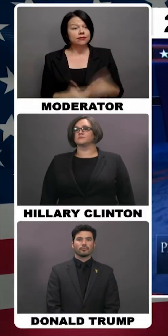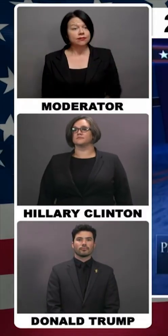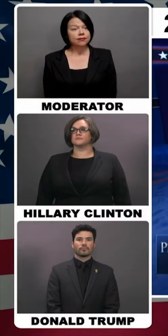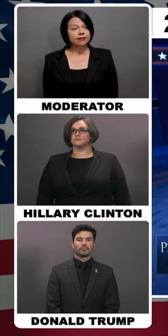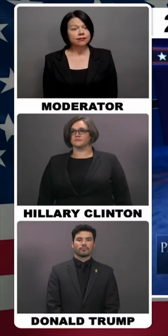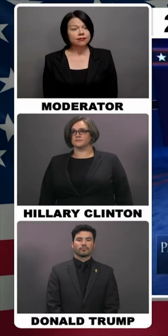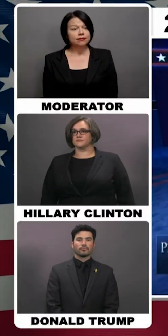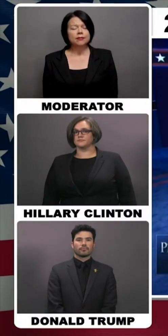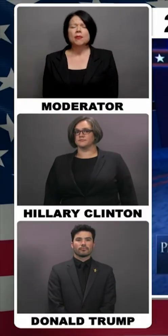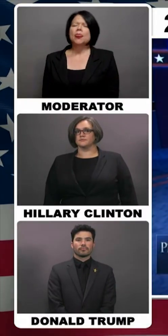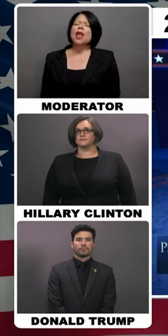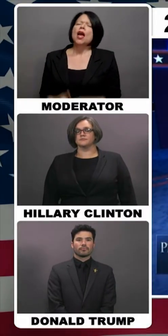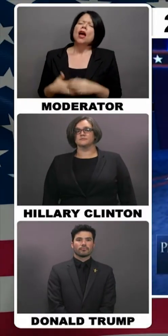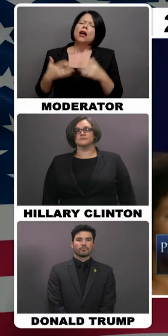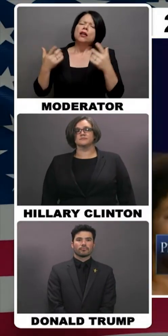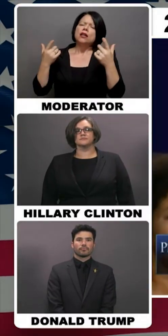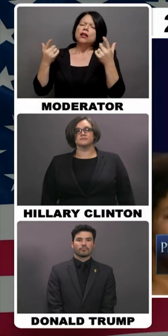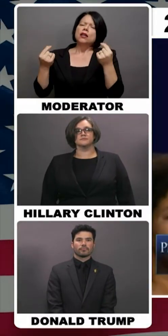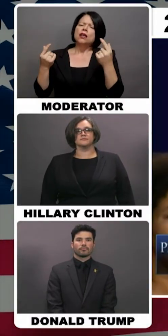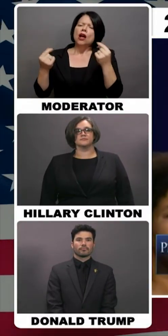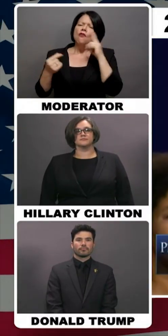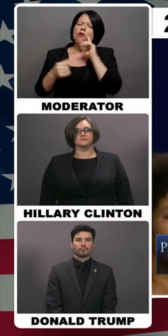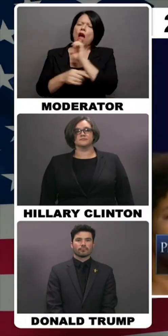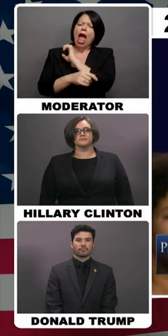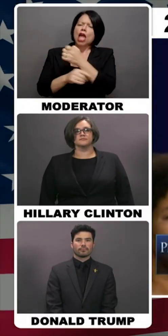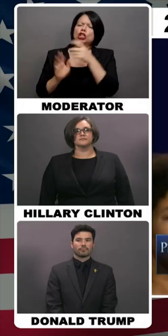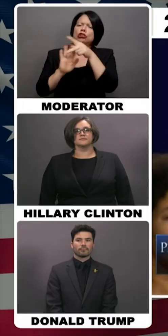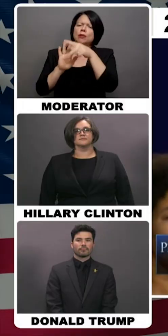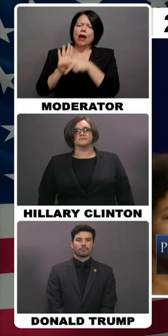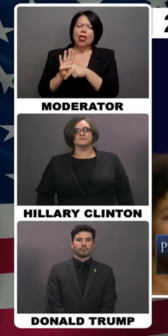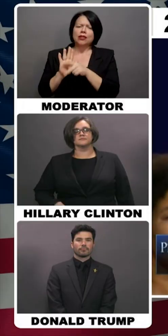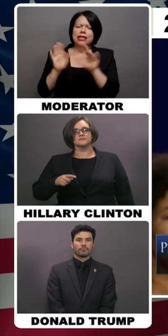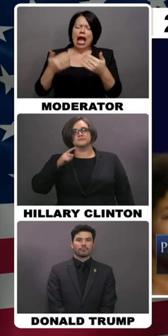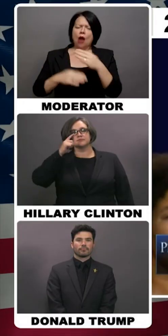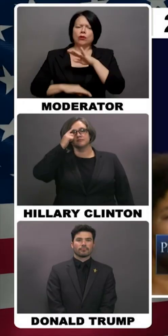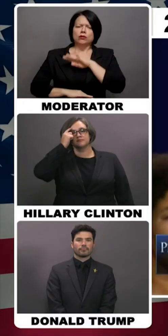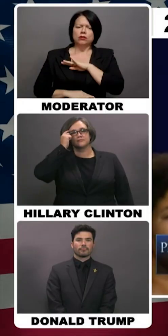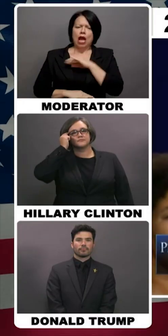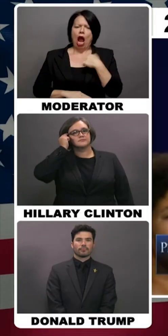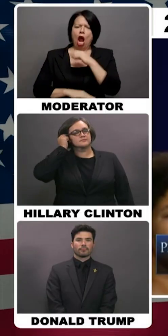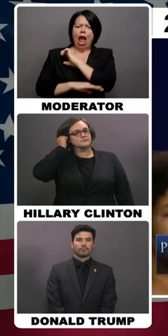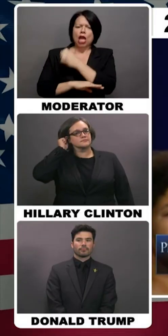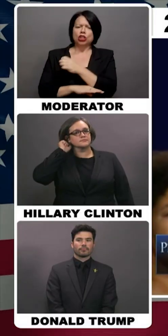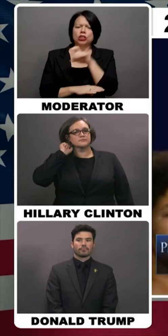What steps will your energy policy take to meet our energy needs while at the same time remaining